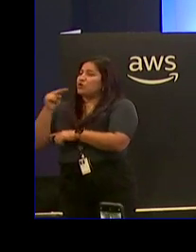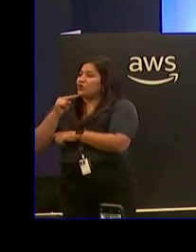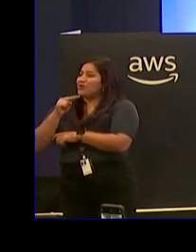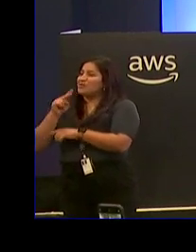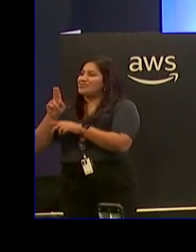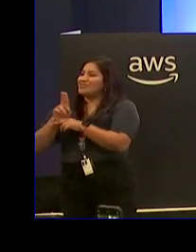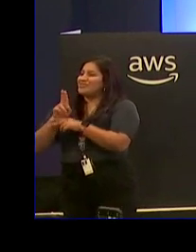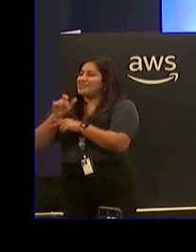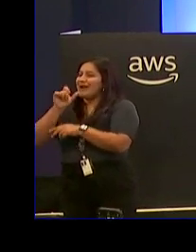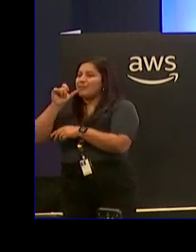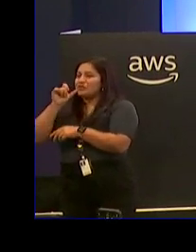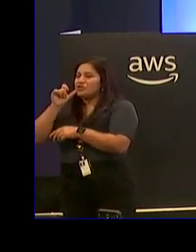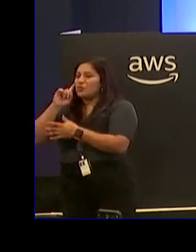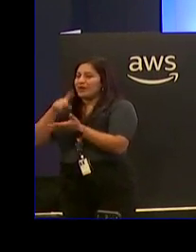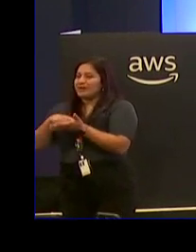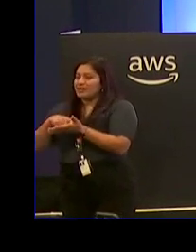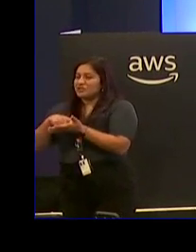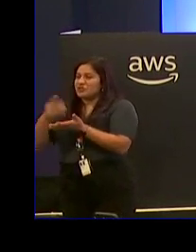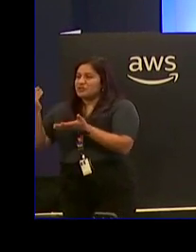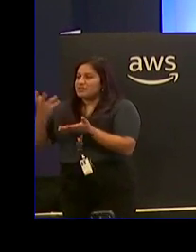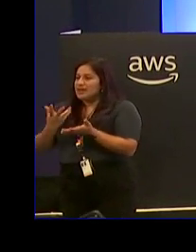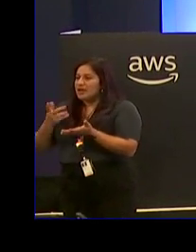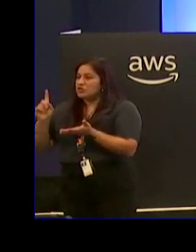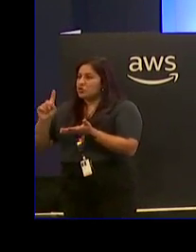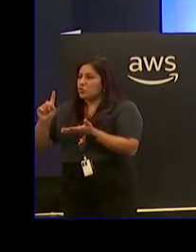to tell us the point on the screen we are looking at.